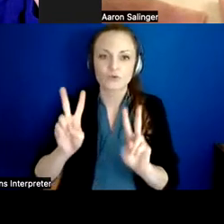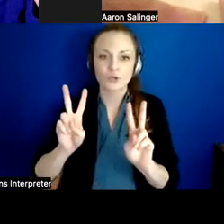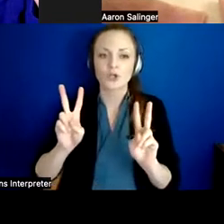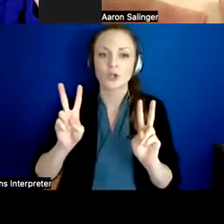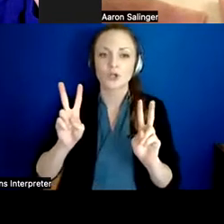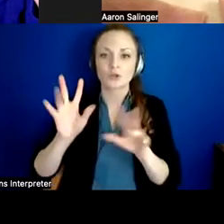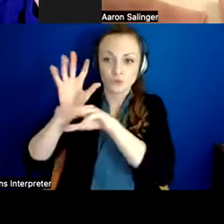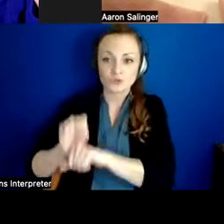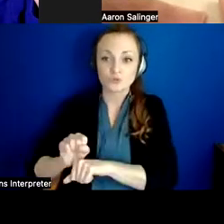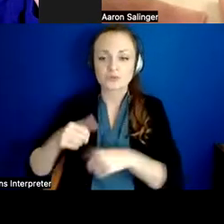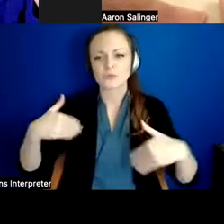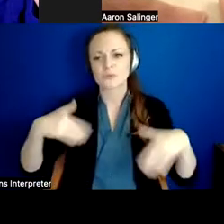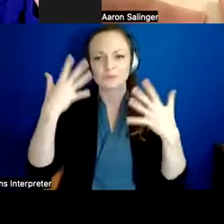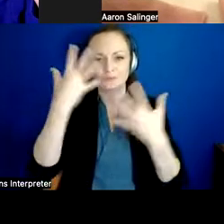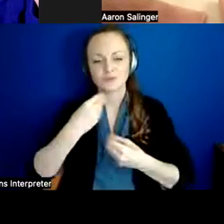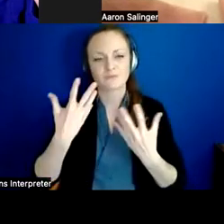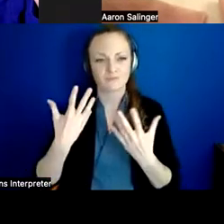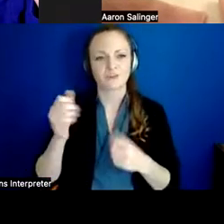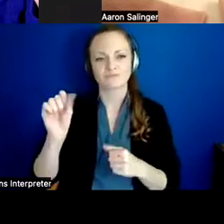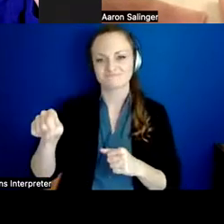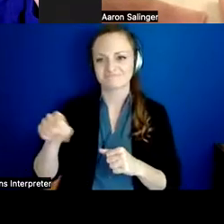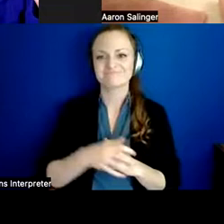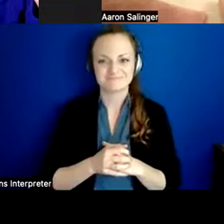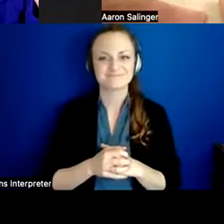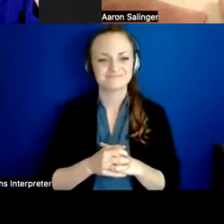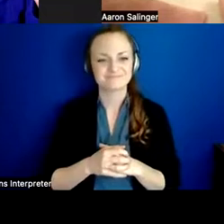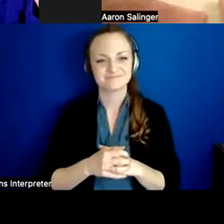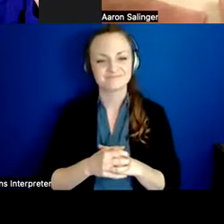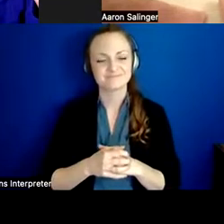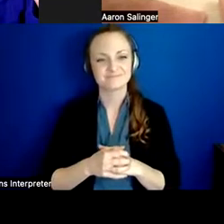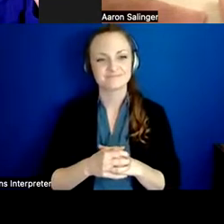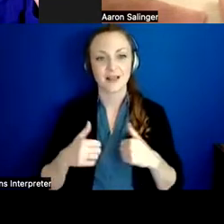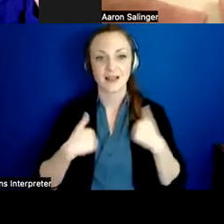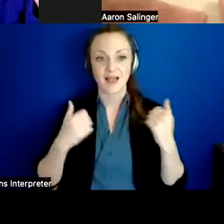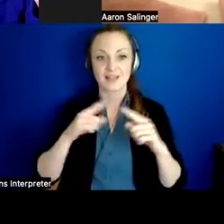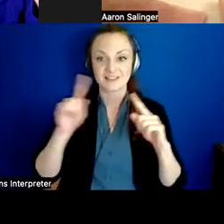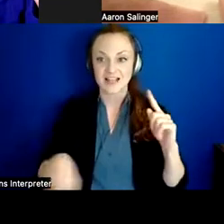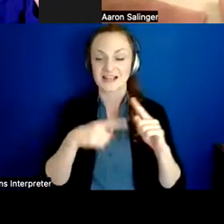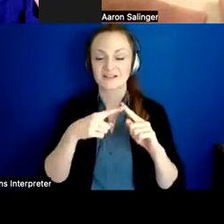20:00:32 And and yeah, life cycle is a is a whole different thing.